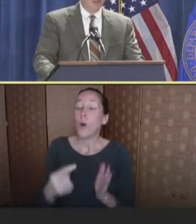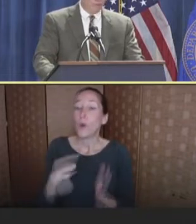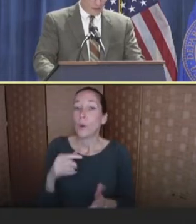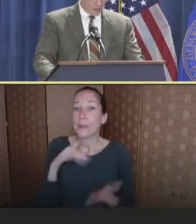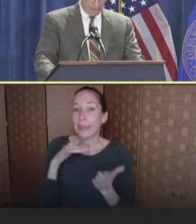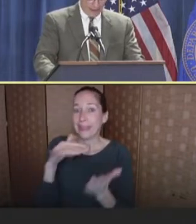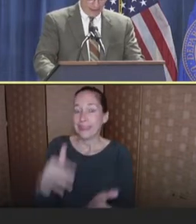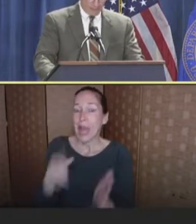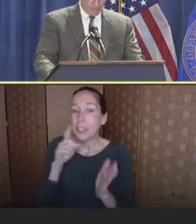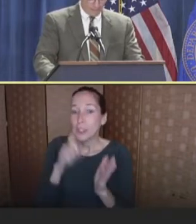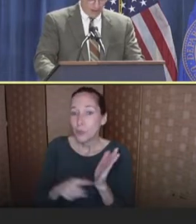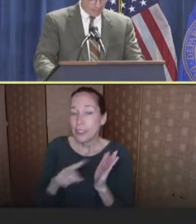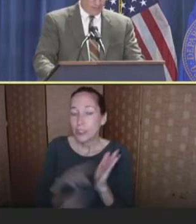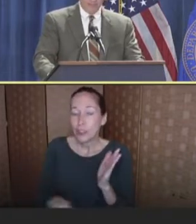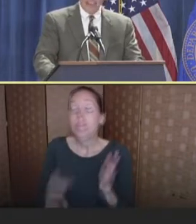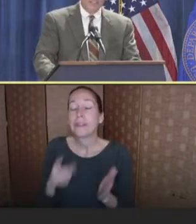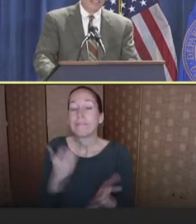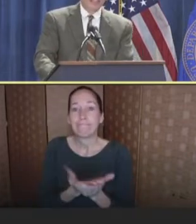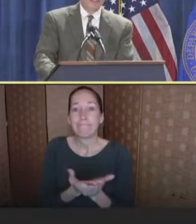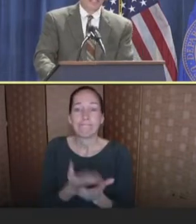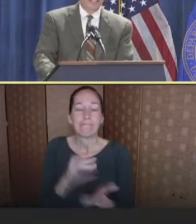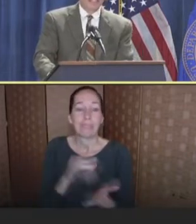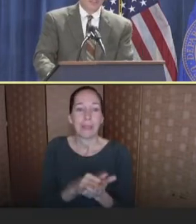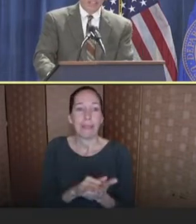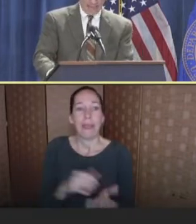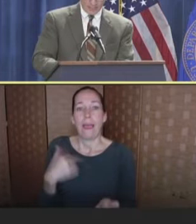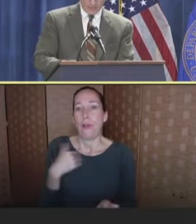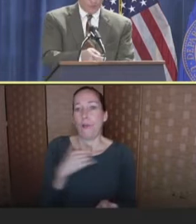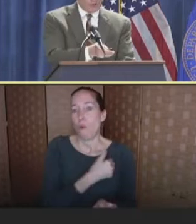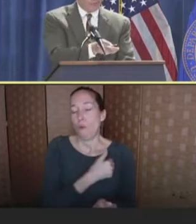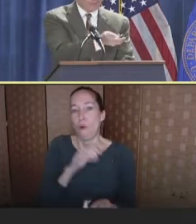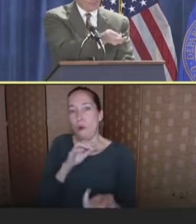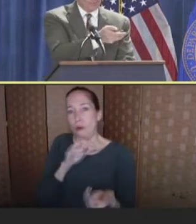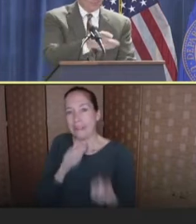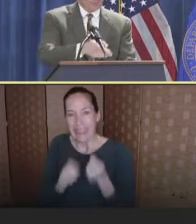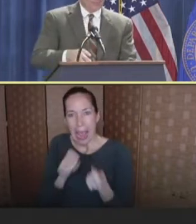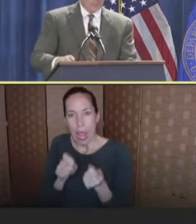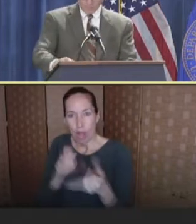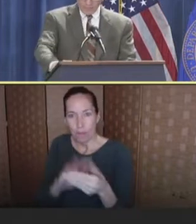greater impact on positive vaccination intention and attitude.